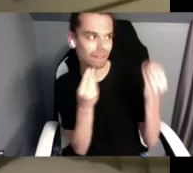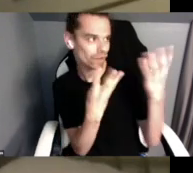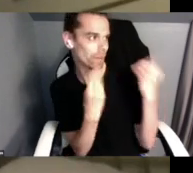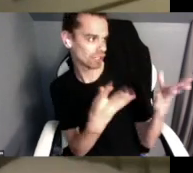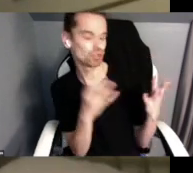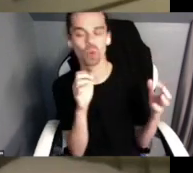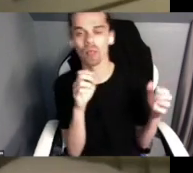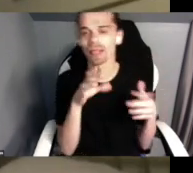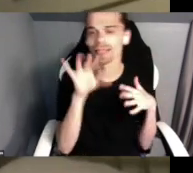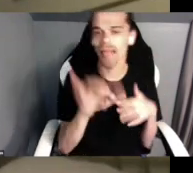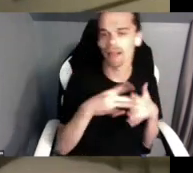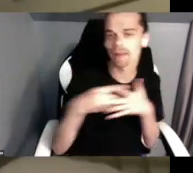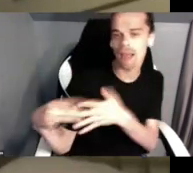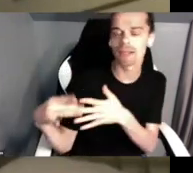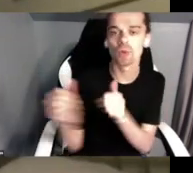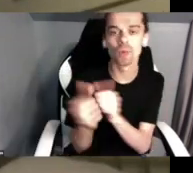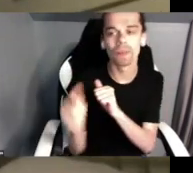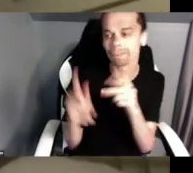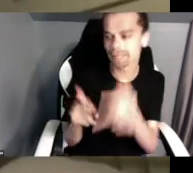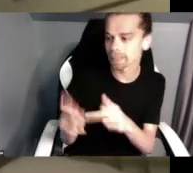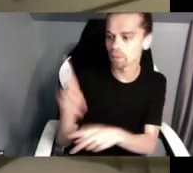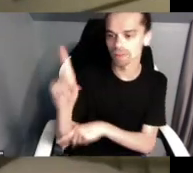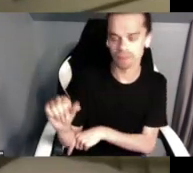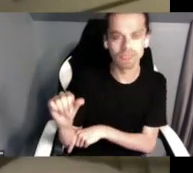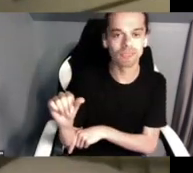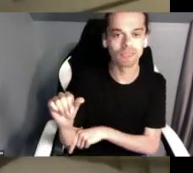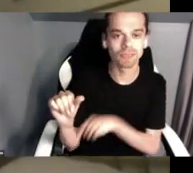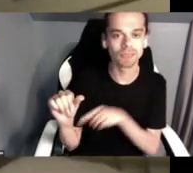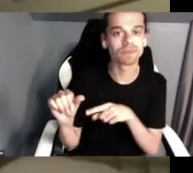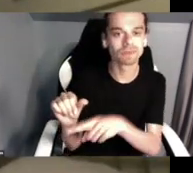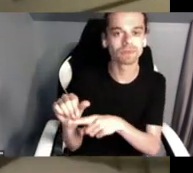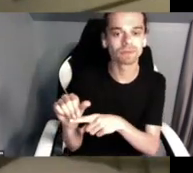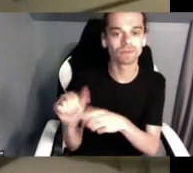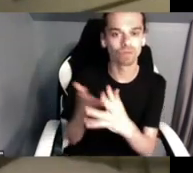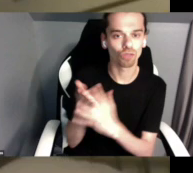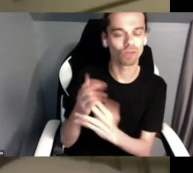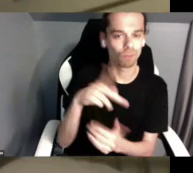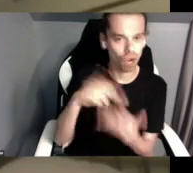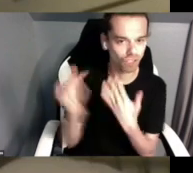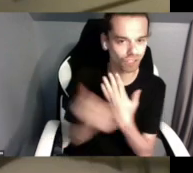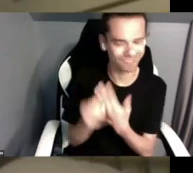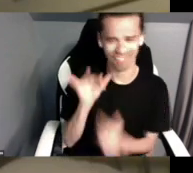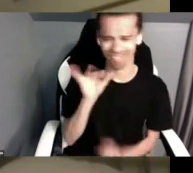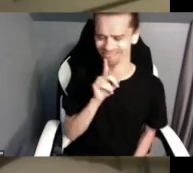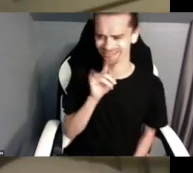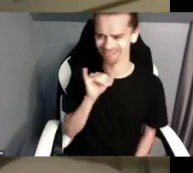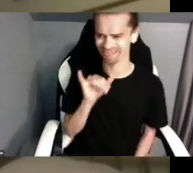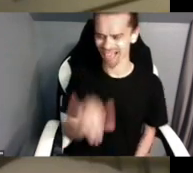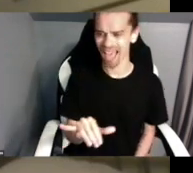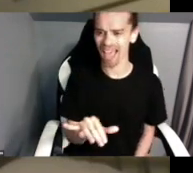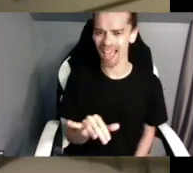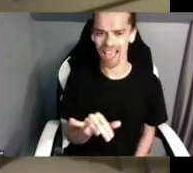people with disabilities throughout the project. That is a problem because